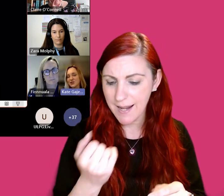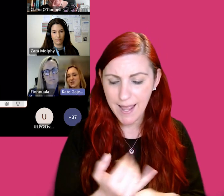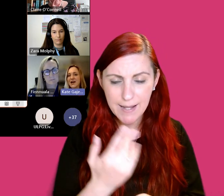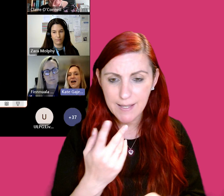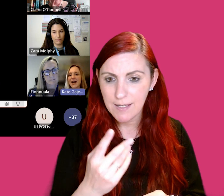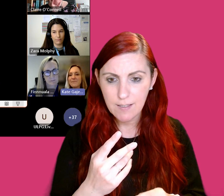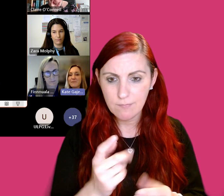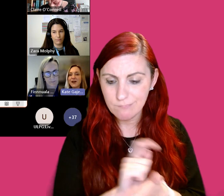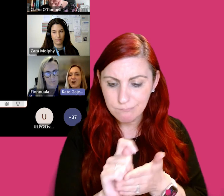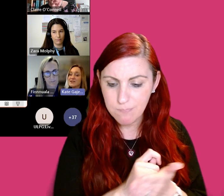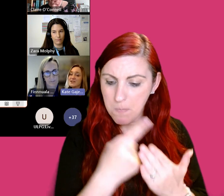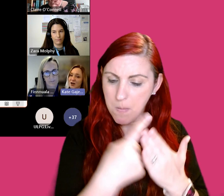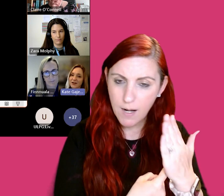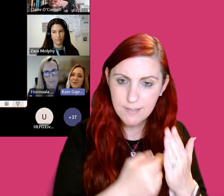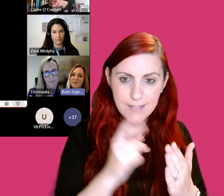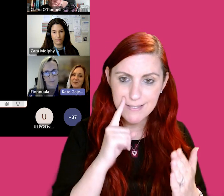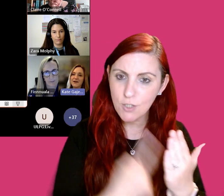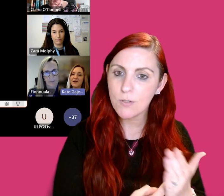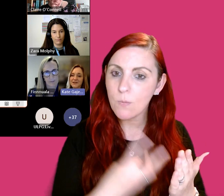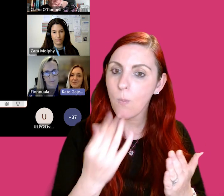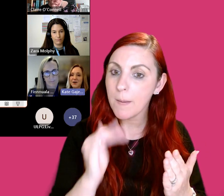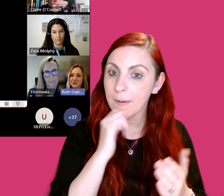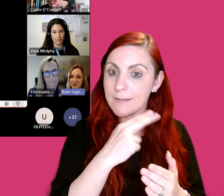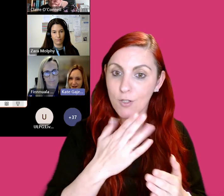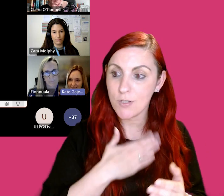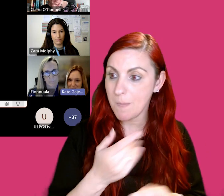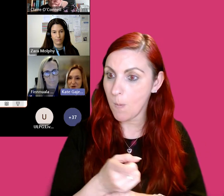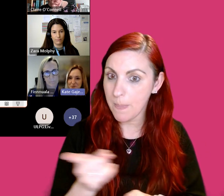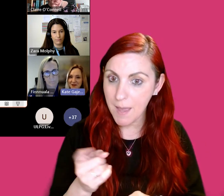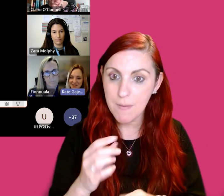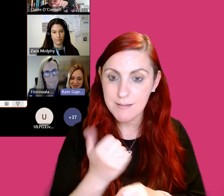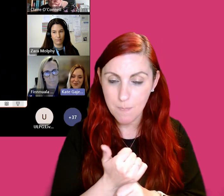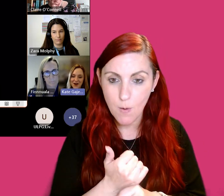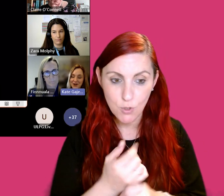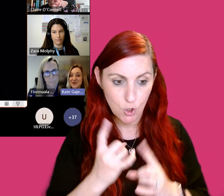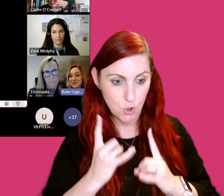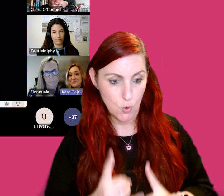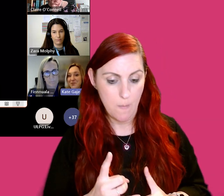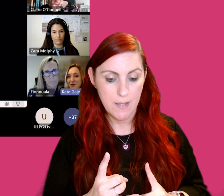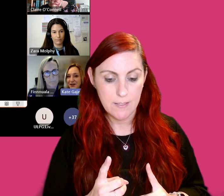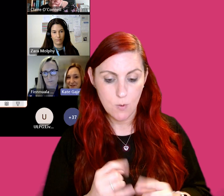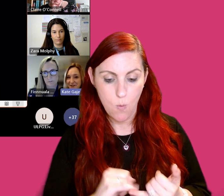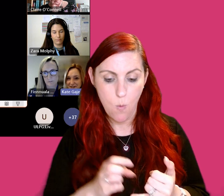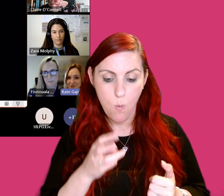decisions uh because it's not only about them it's about humans who are going to be born very